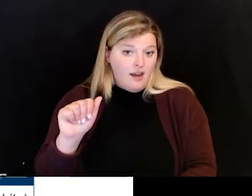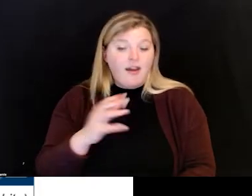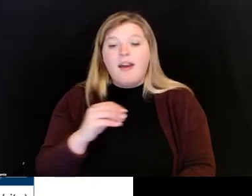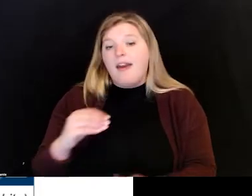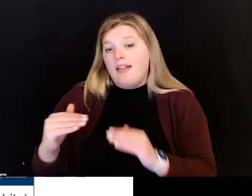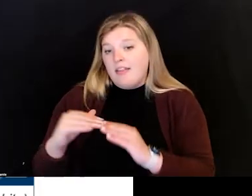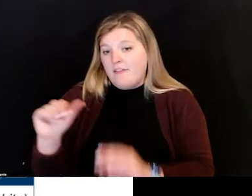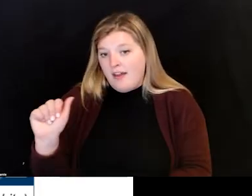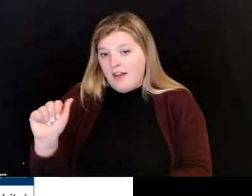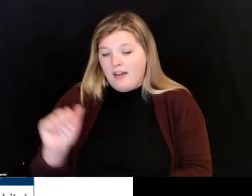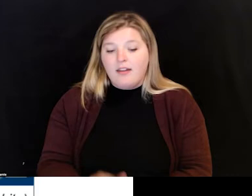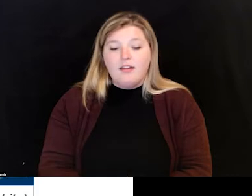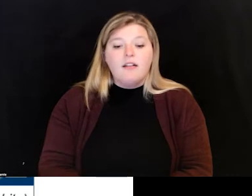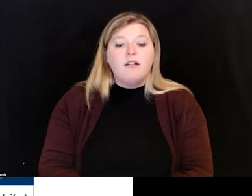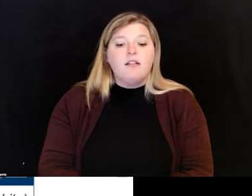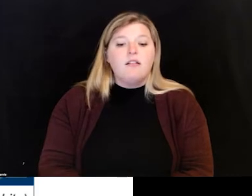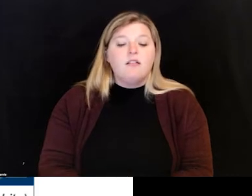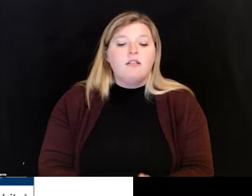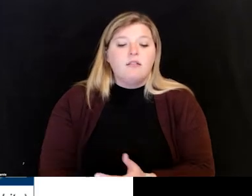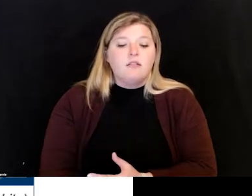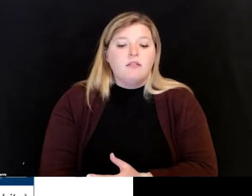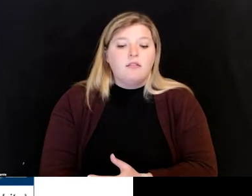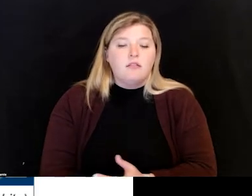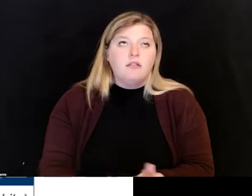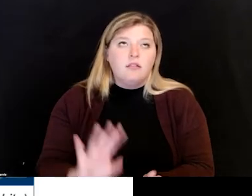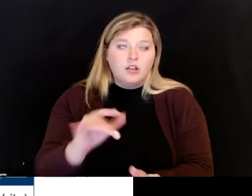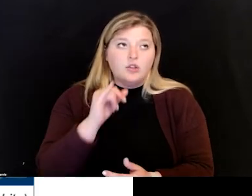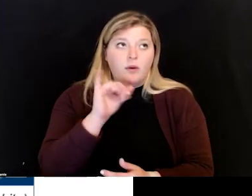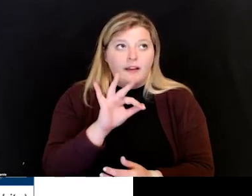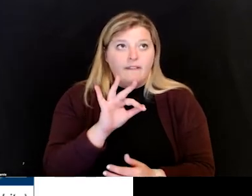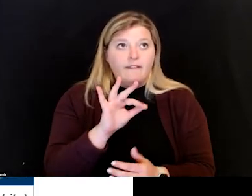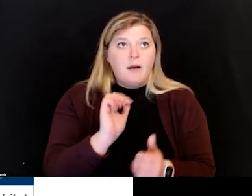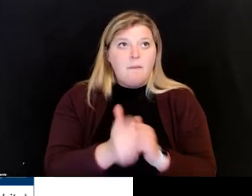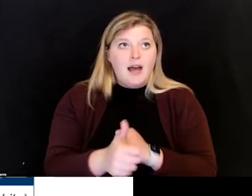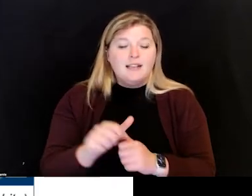and by extension-- so if it passes AAA, it's going to pass